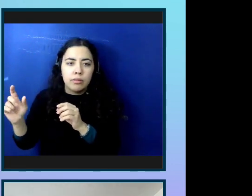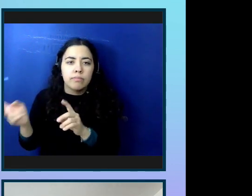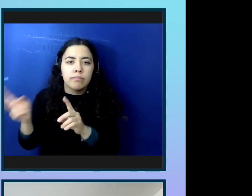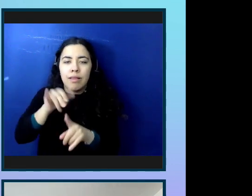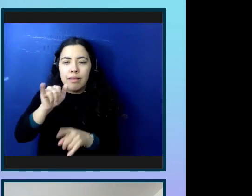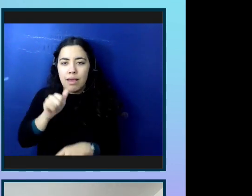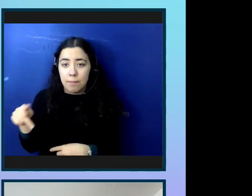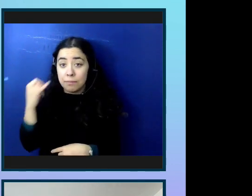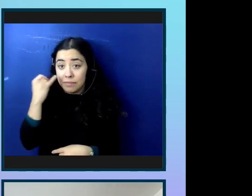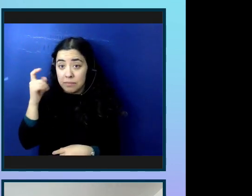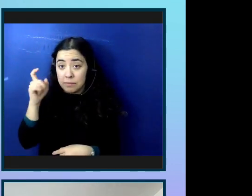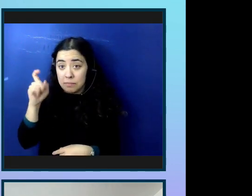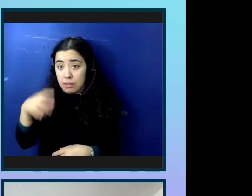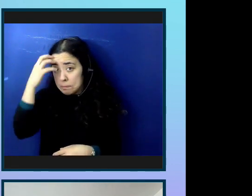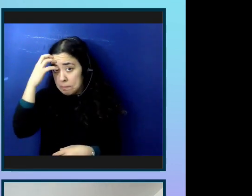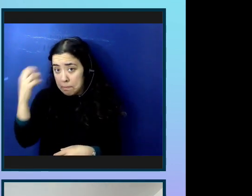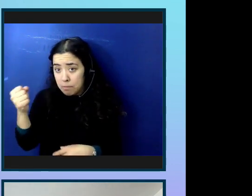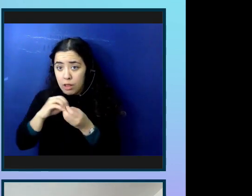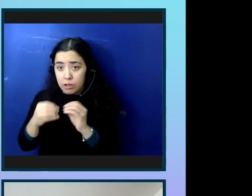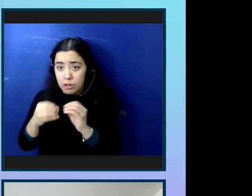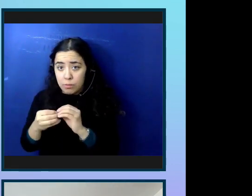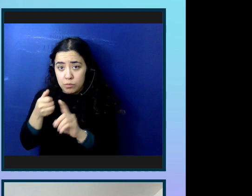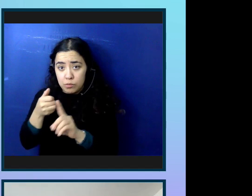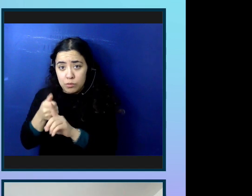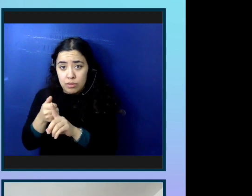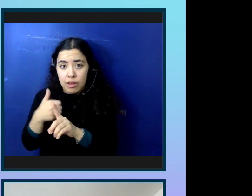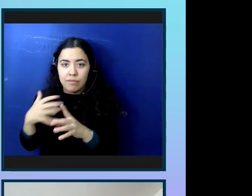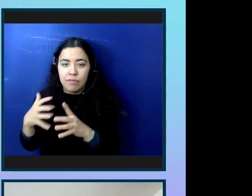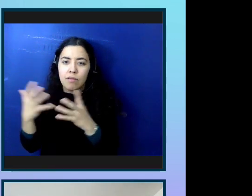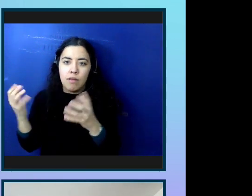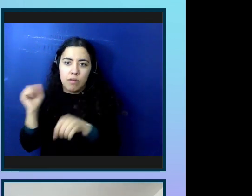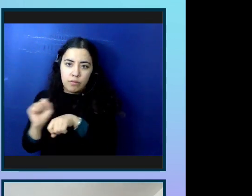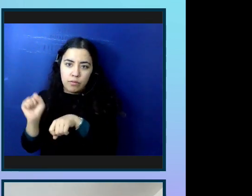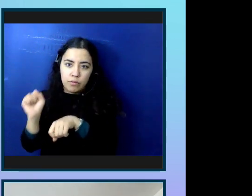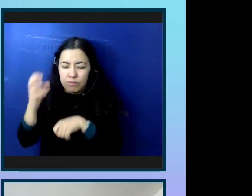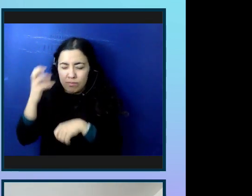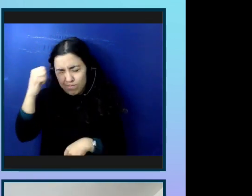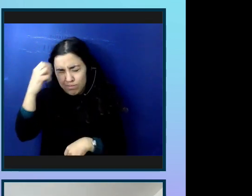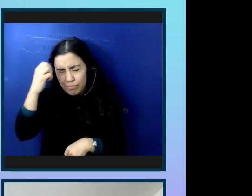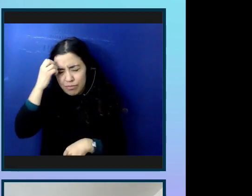or bring this number over your yourself, it's a lot of work to memorize that number, but also there's often a time